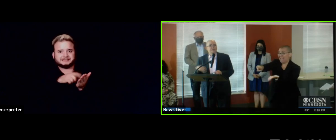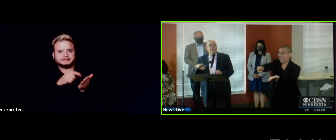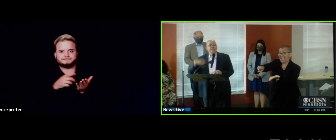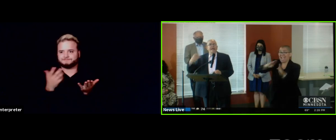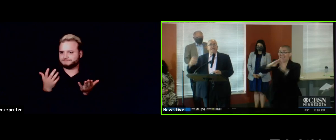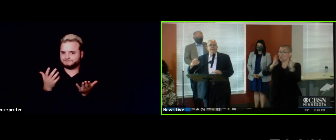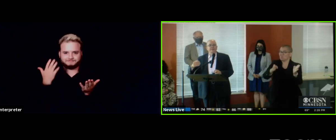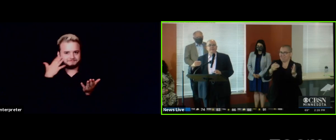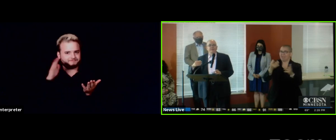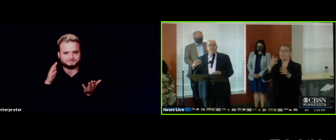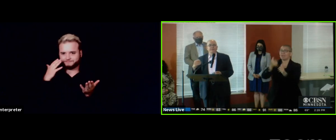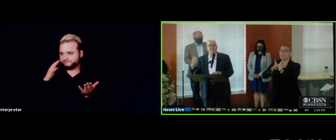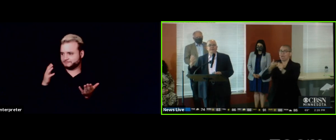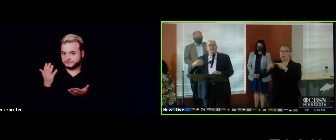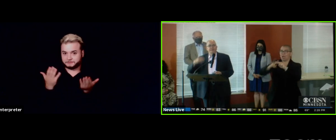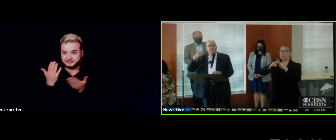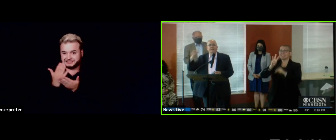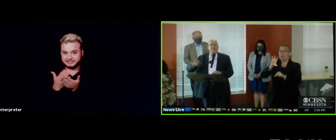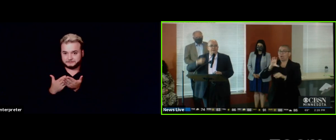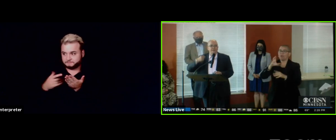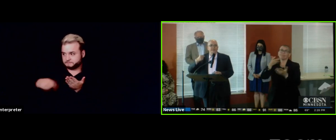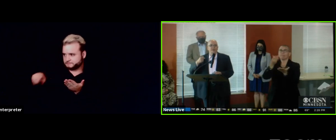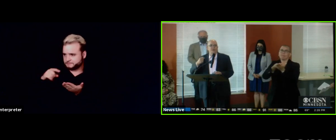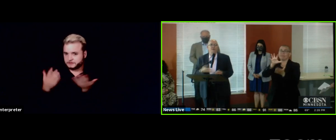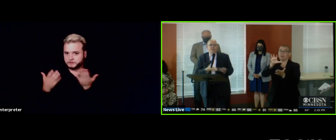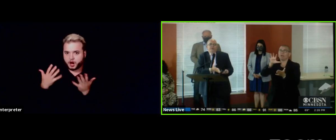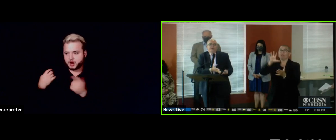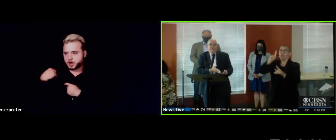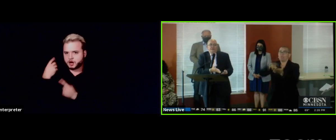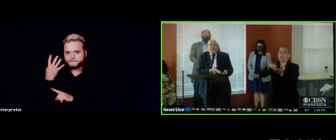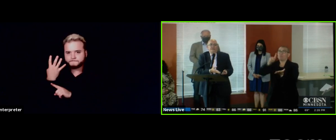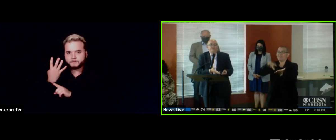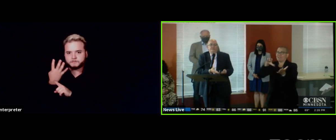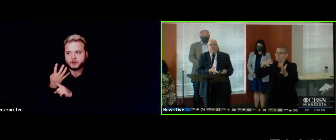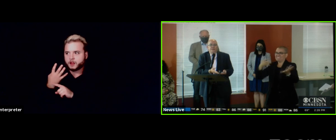we didn't have enough to be able to make you know everybody whole starting in April 1st